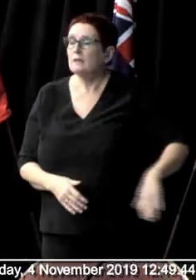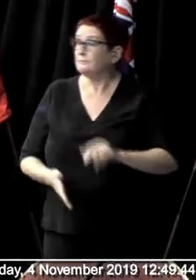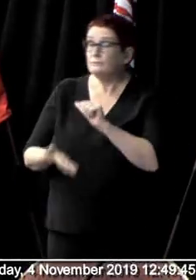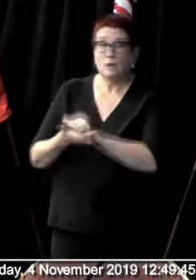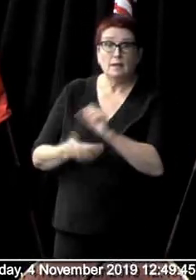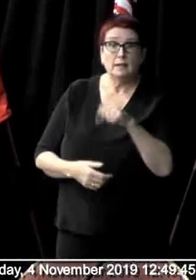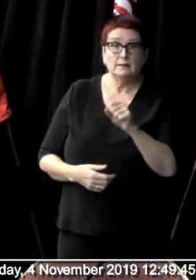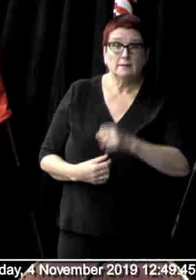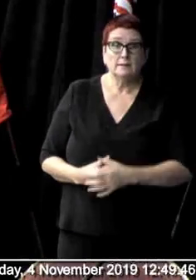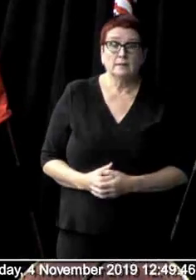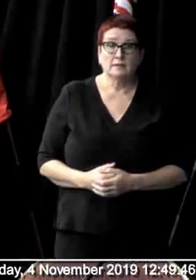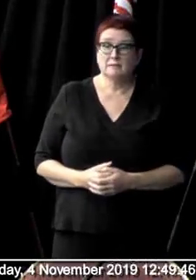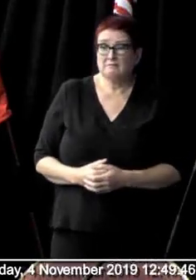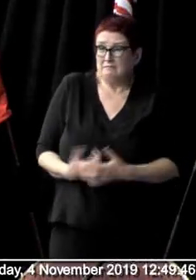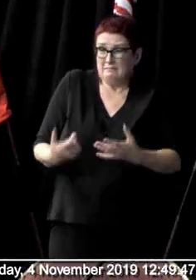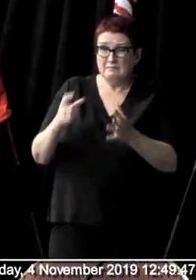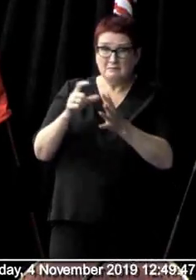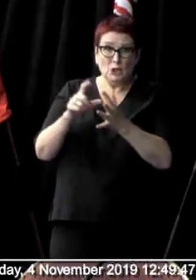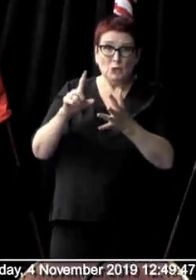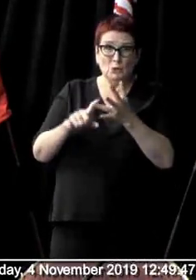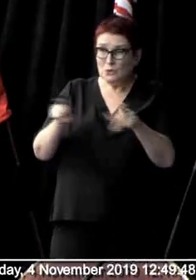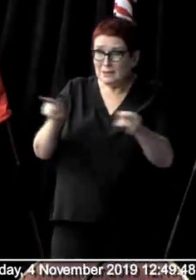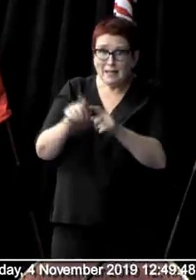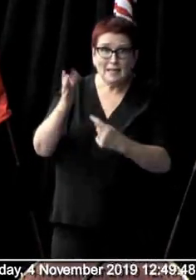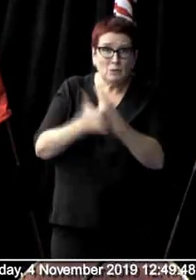So just doing what – having the opportunity to do what all the other